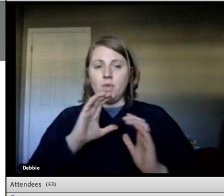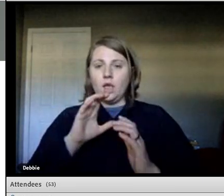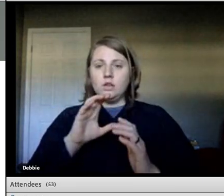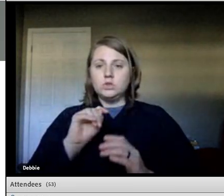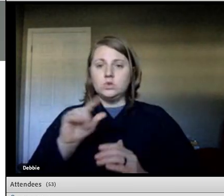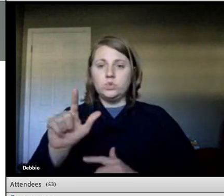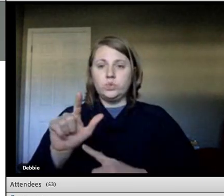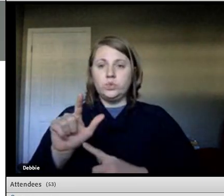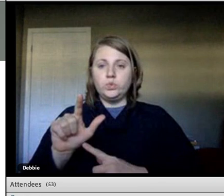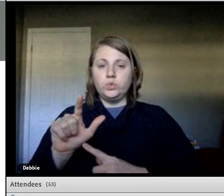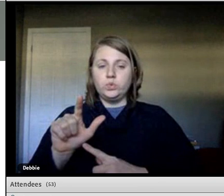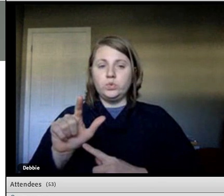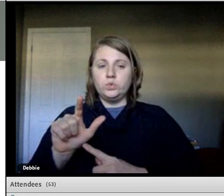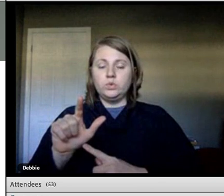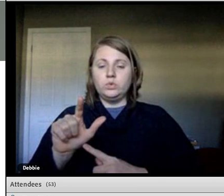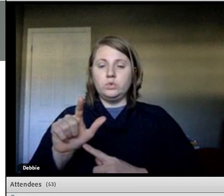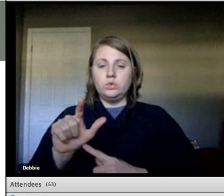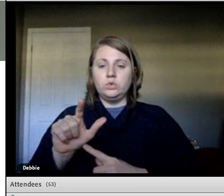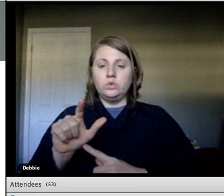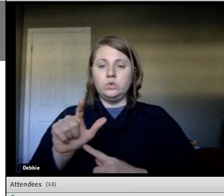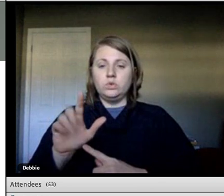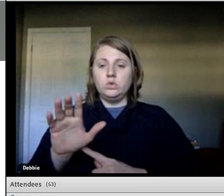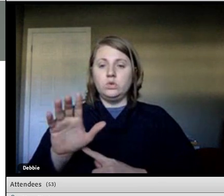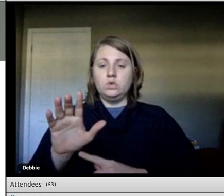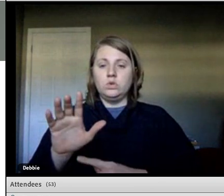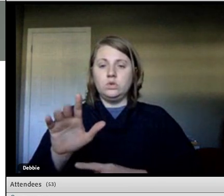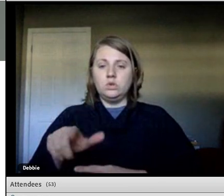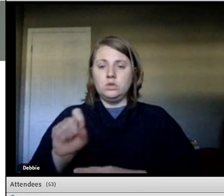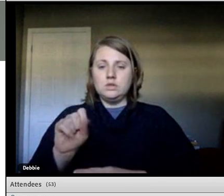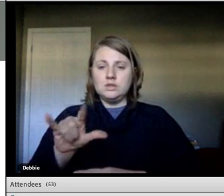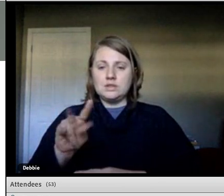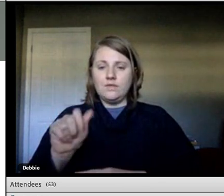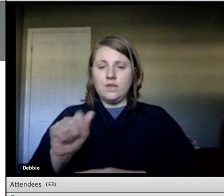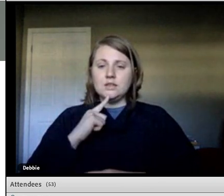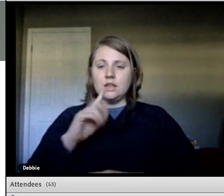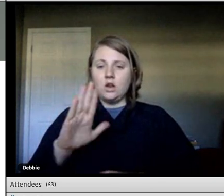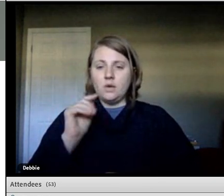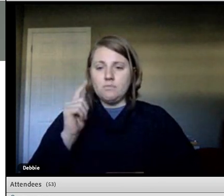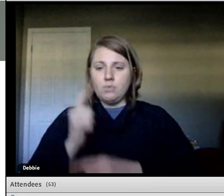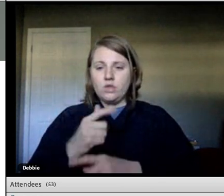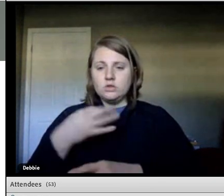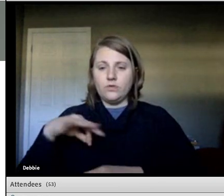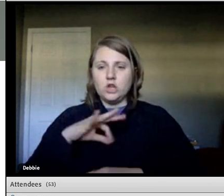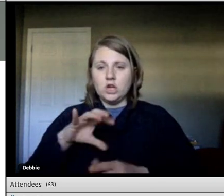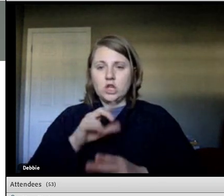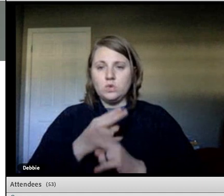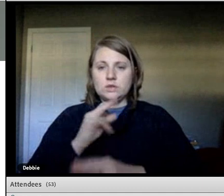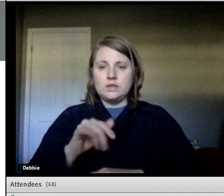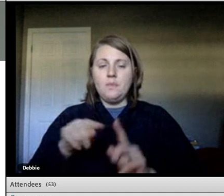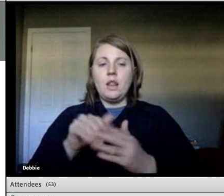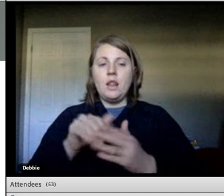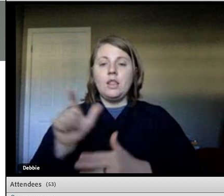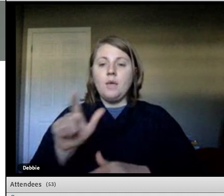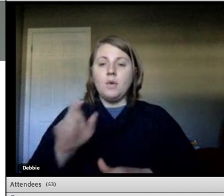Her brother's fraternity does -- uses it, but I think in the library would be great. So basically everybody creates a Slack account,